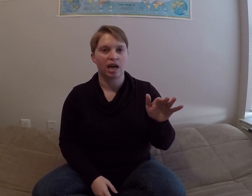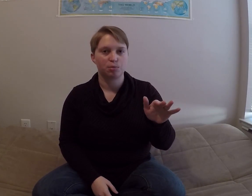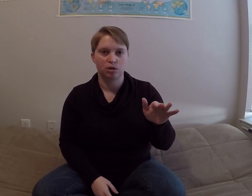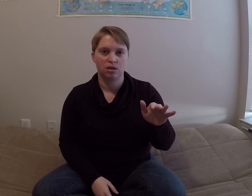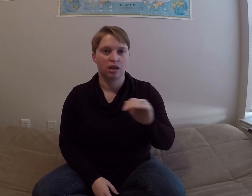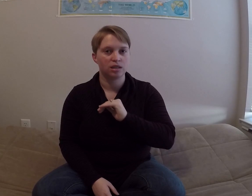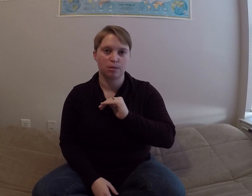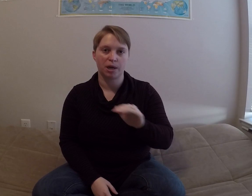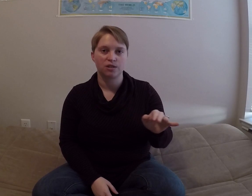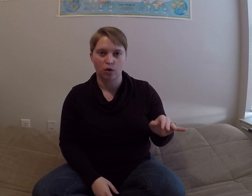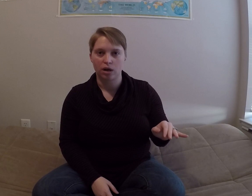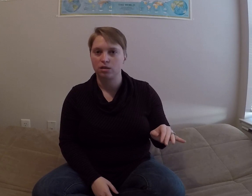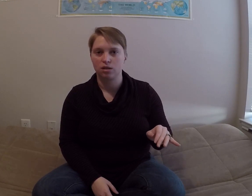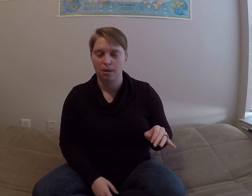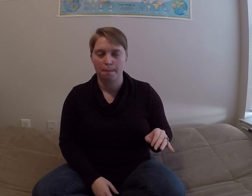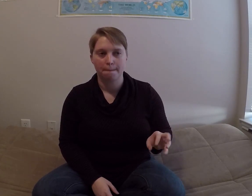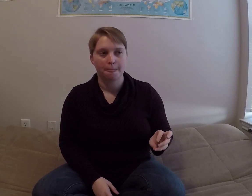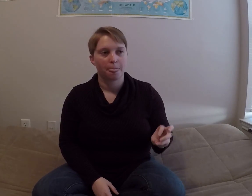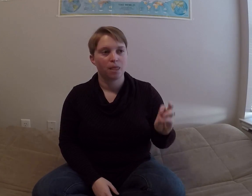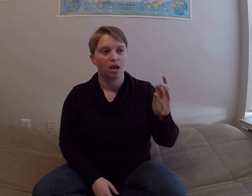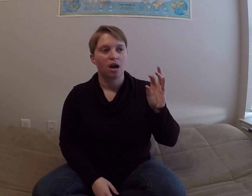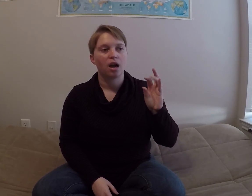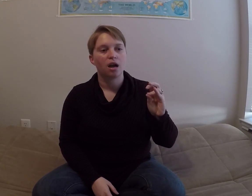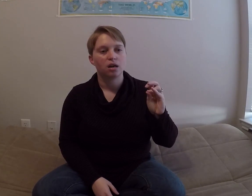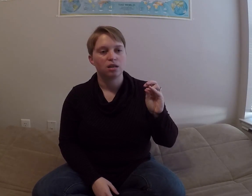Closed Caption is the best for us.